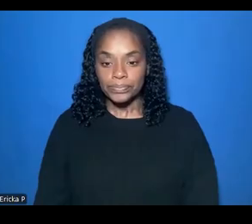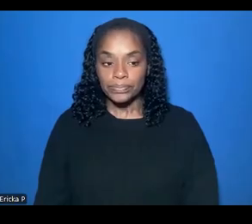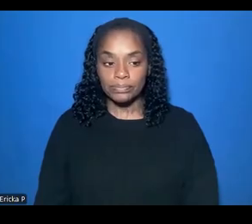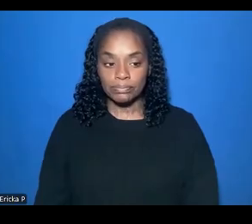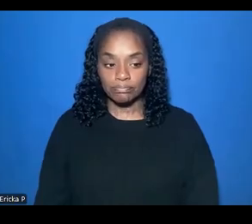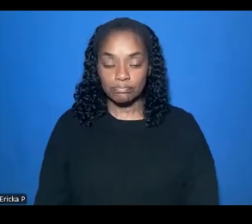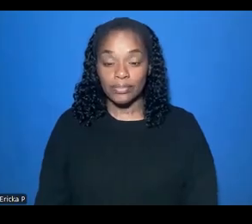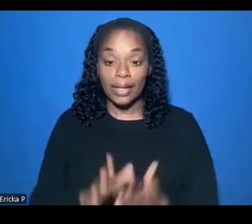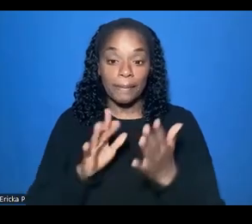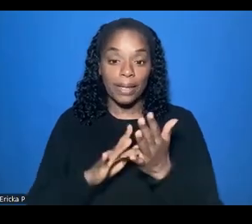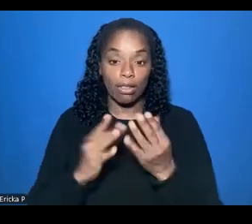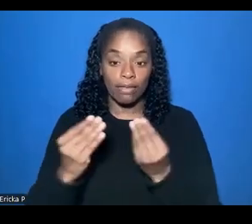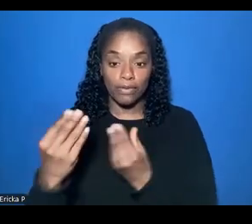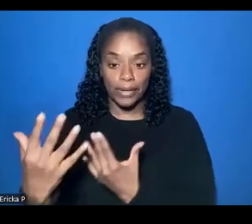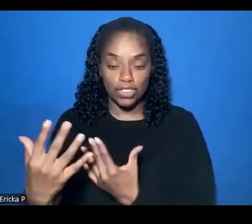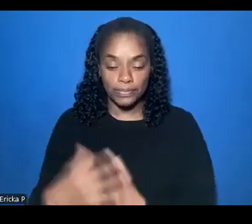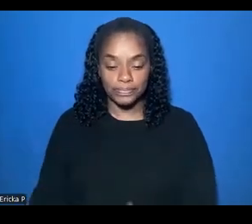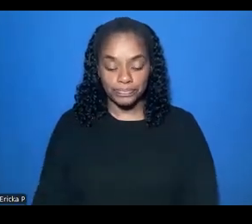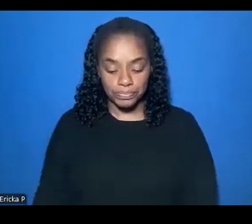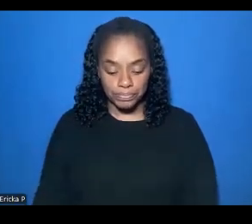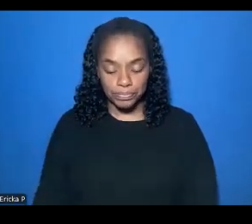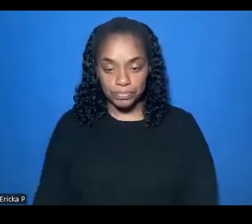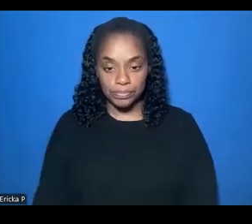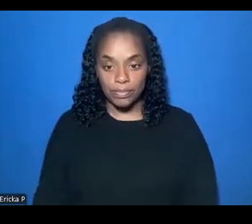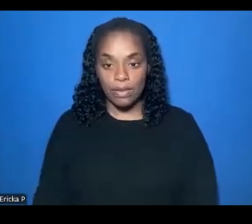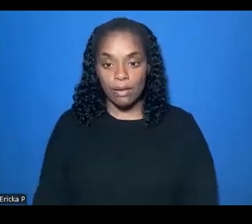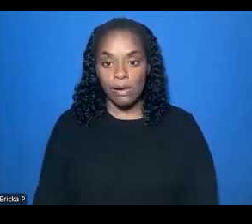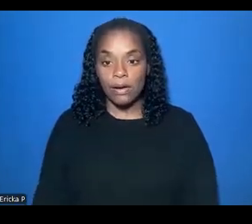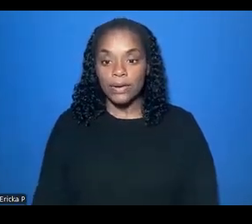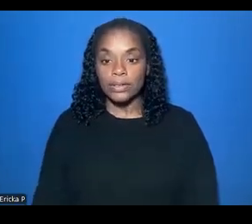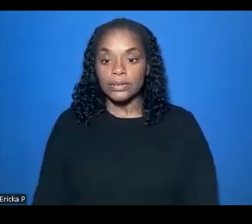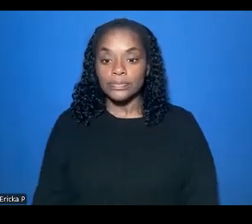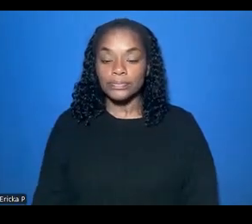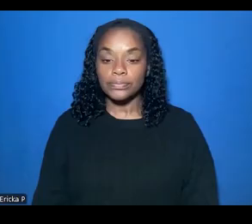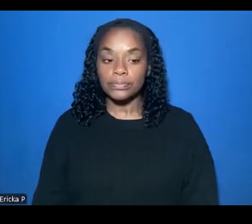medical information. You want to make sure that if this student is exhibiting,